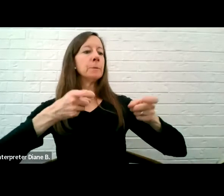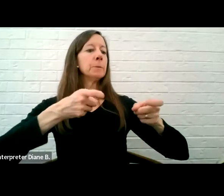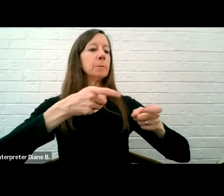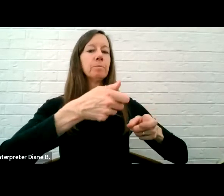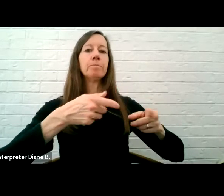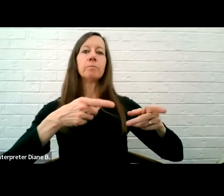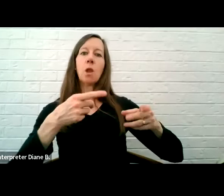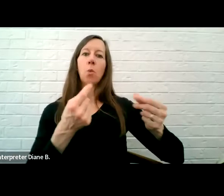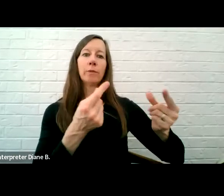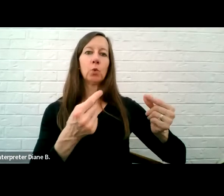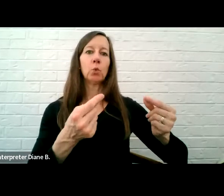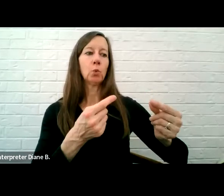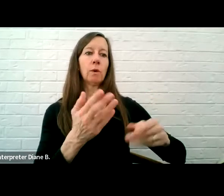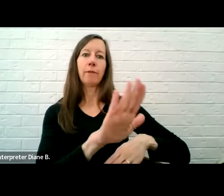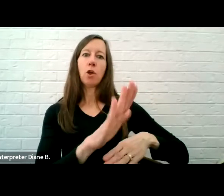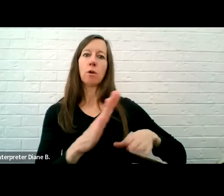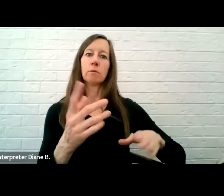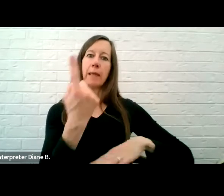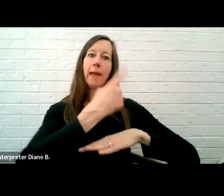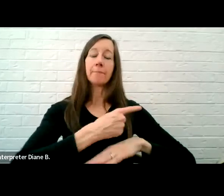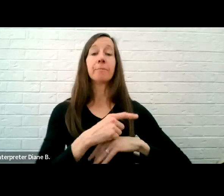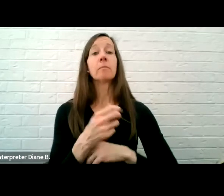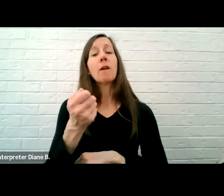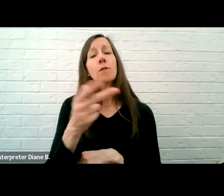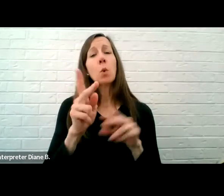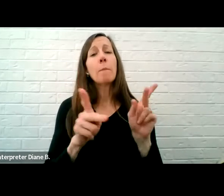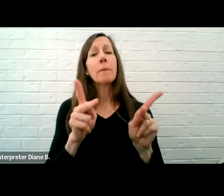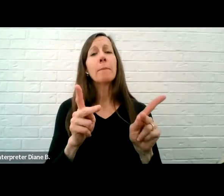So if you figured out how to live in the community, I'm gonna talk about that.